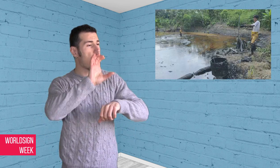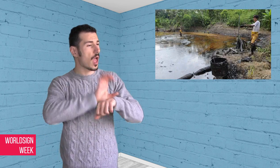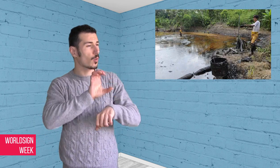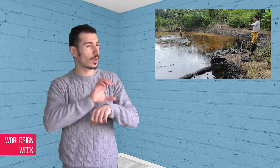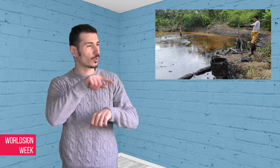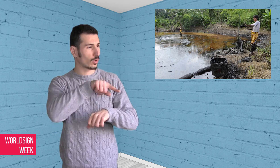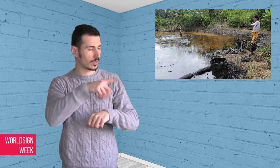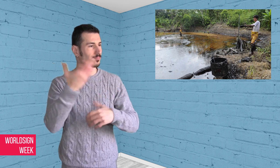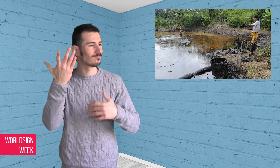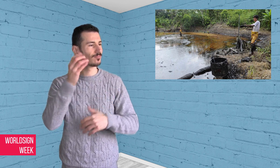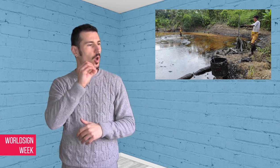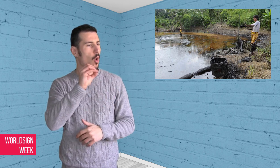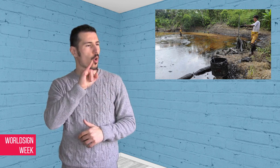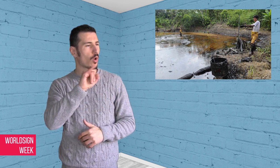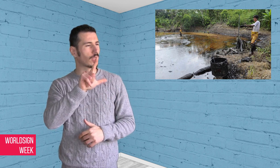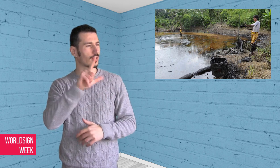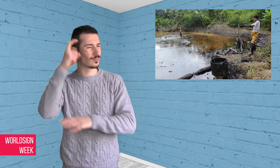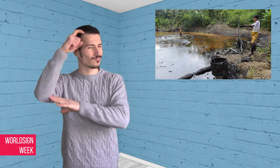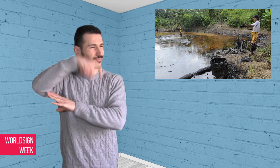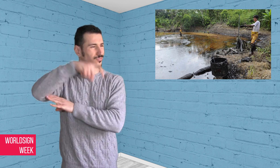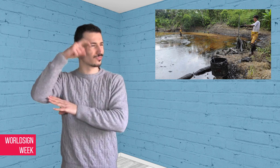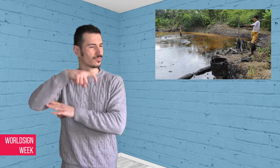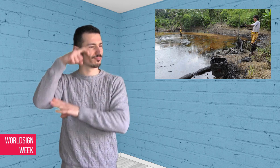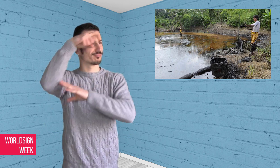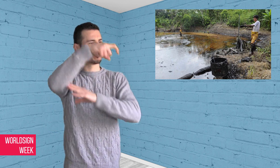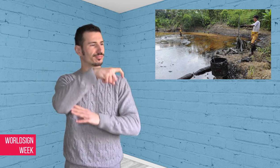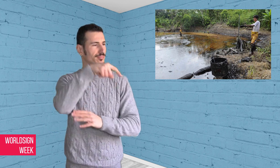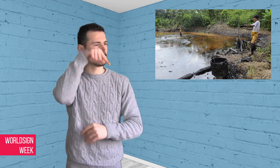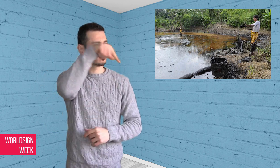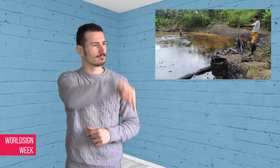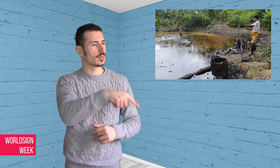Alessio: Ecuador has begun drilling for oil